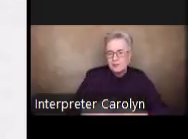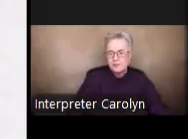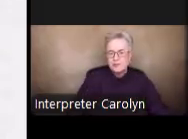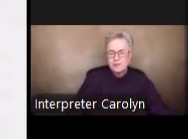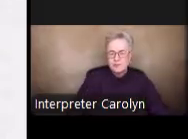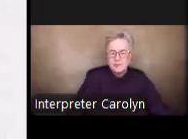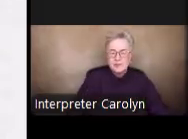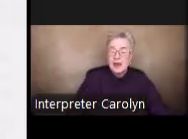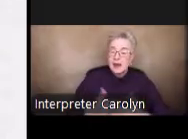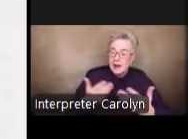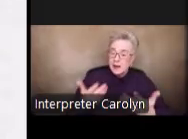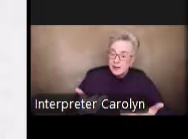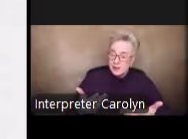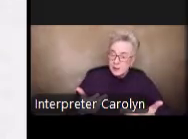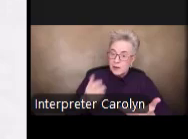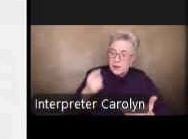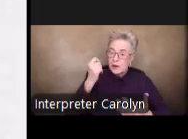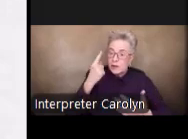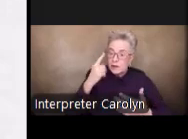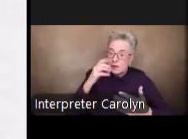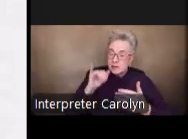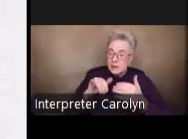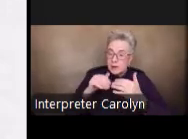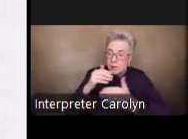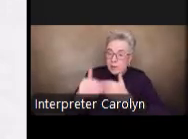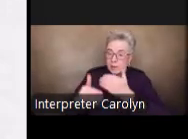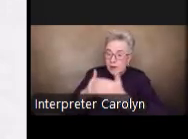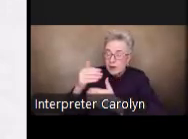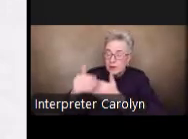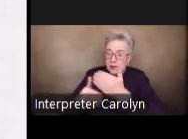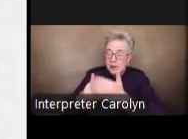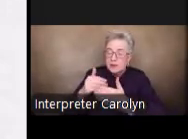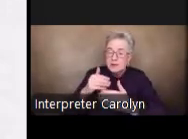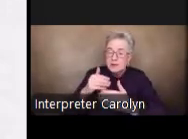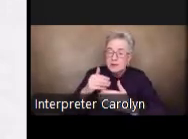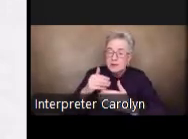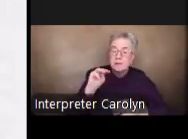when we understand that process of speech development milestones stop being the goal.